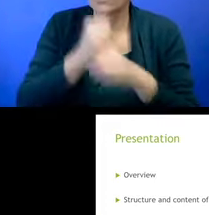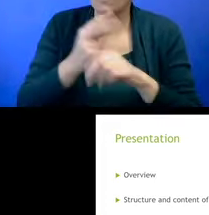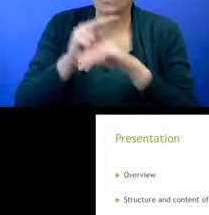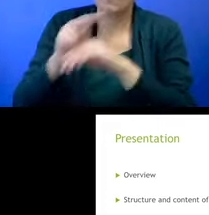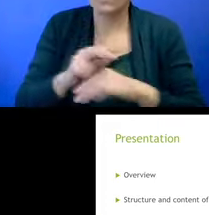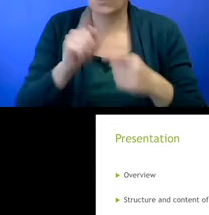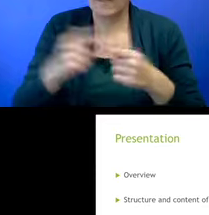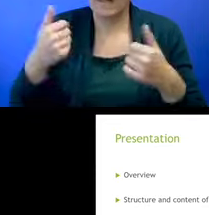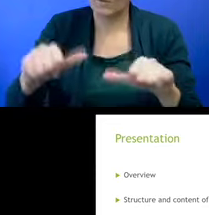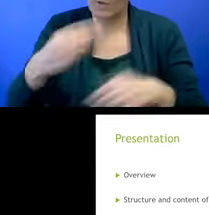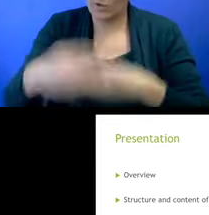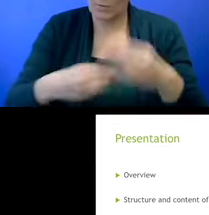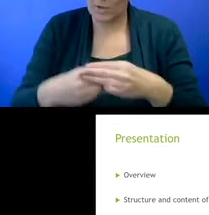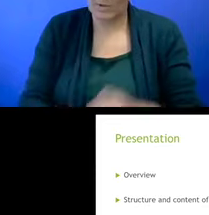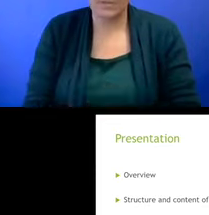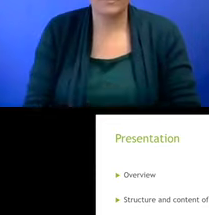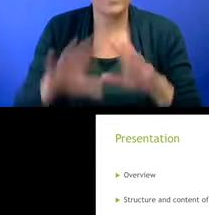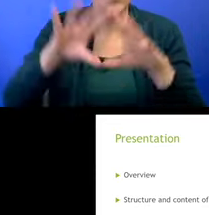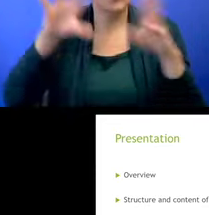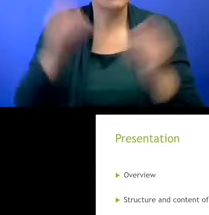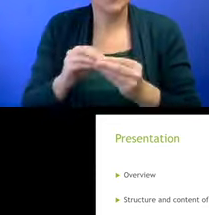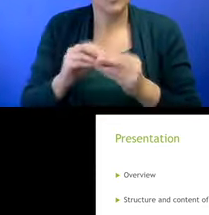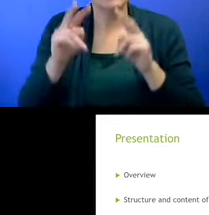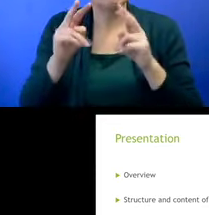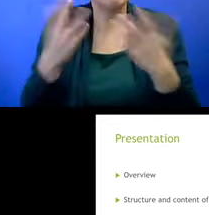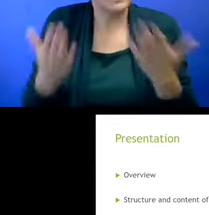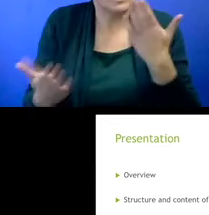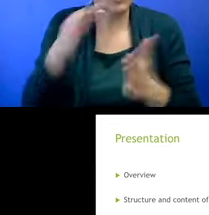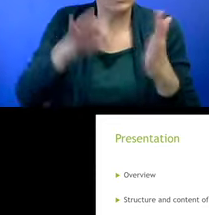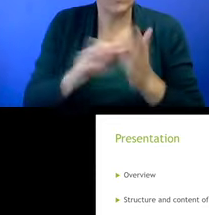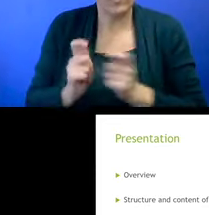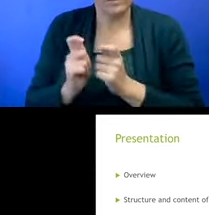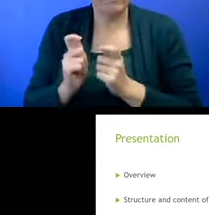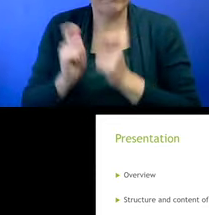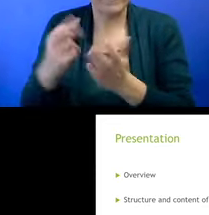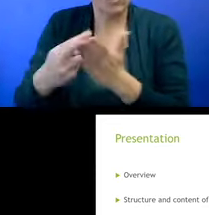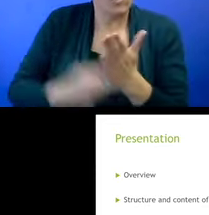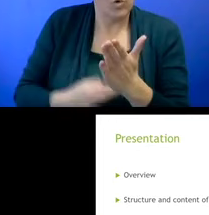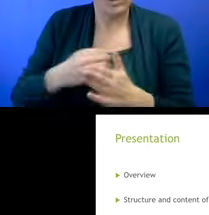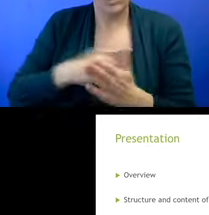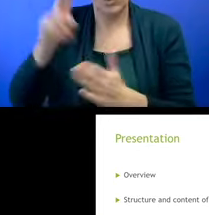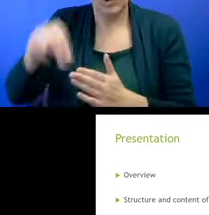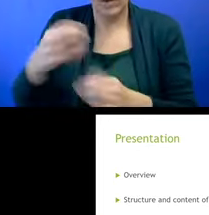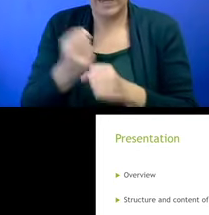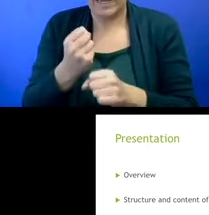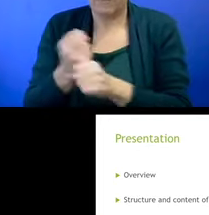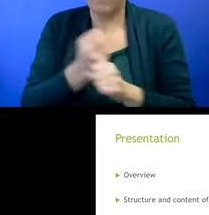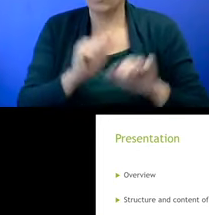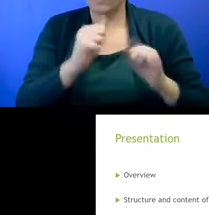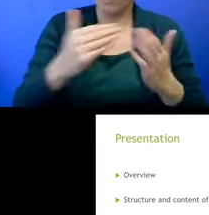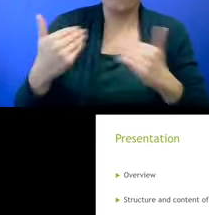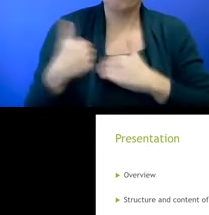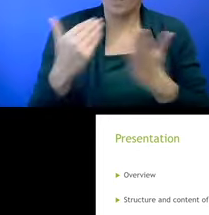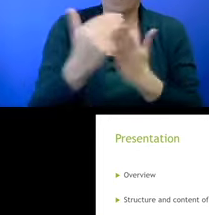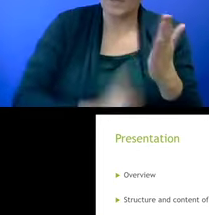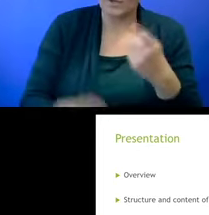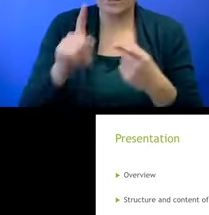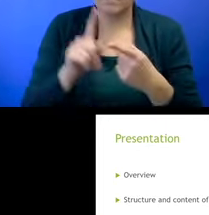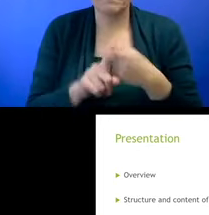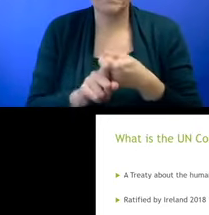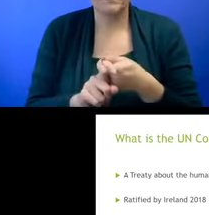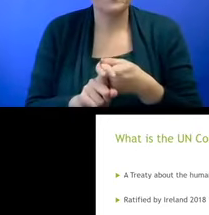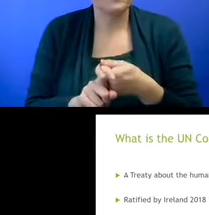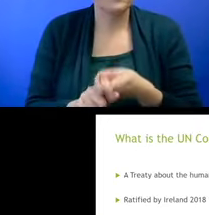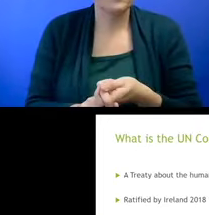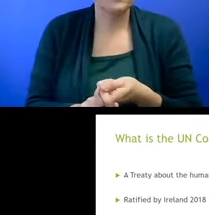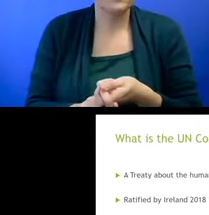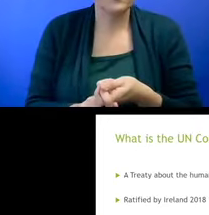a general overview of how government reports to the United Nations on their obligations within the Convention, and to whom.